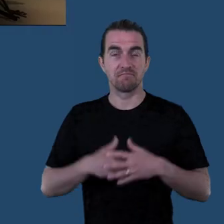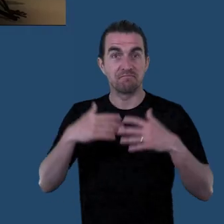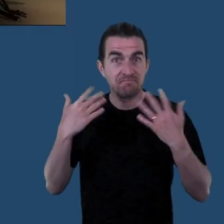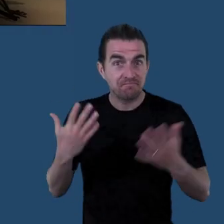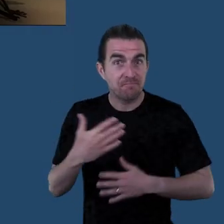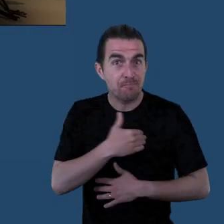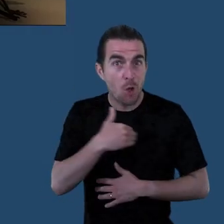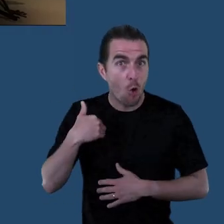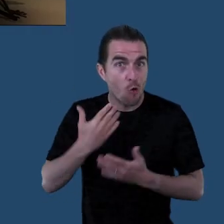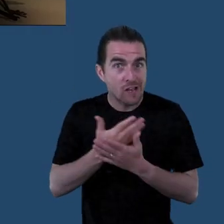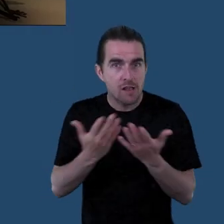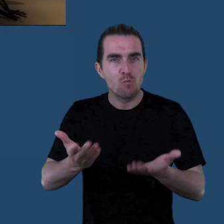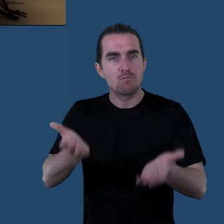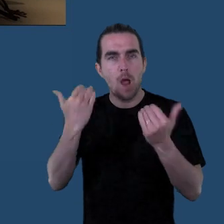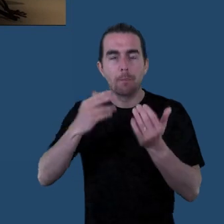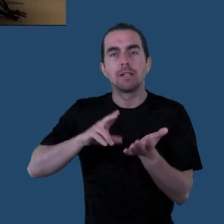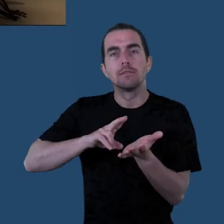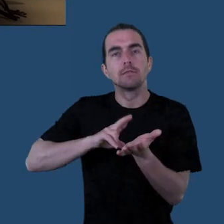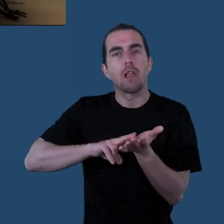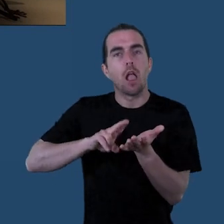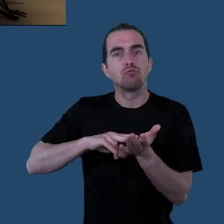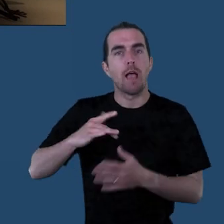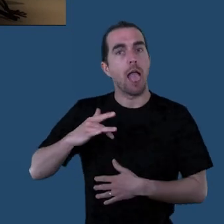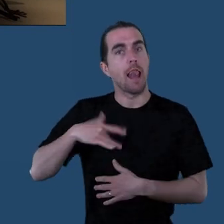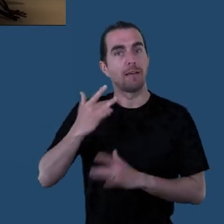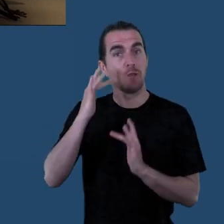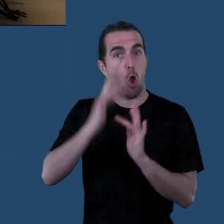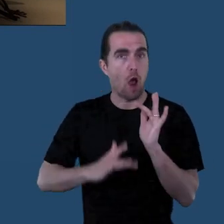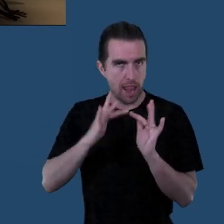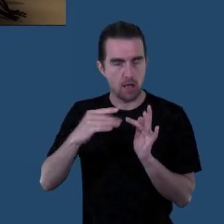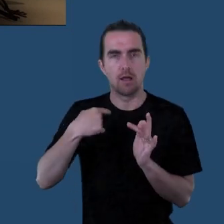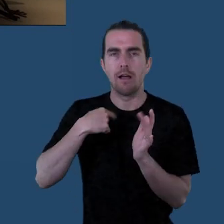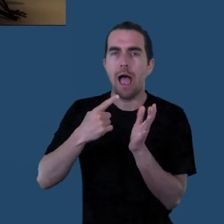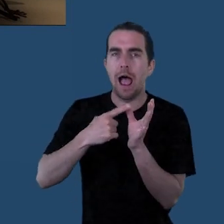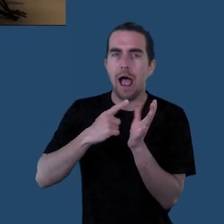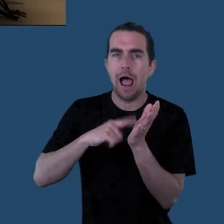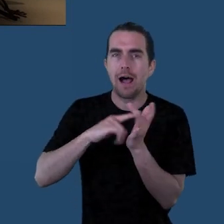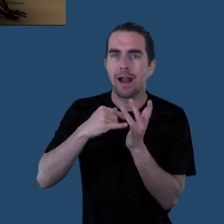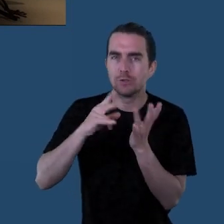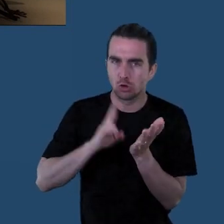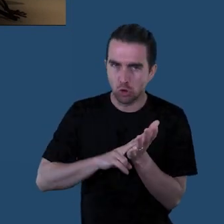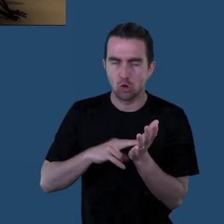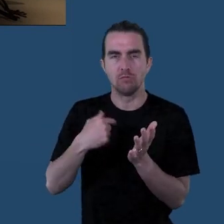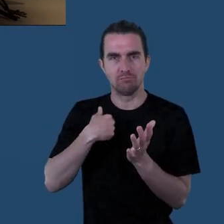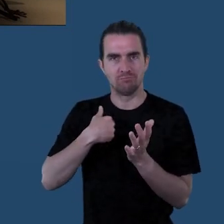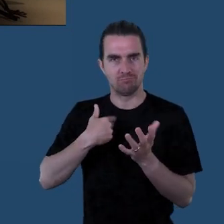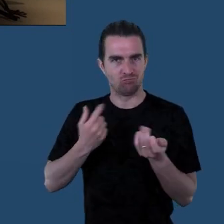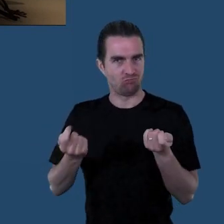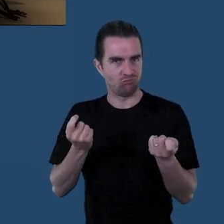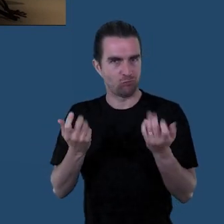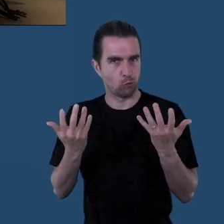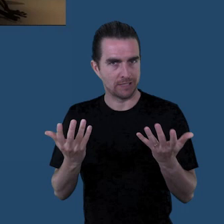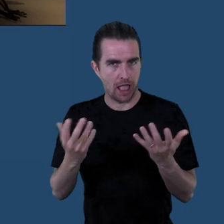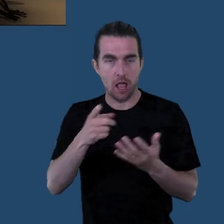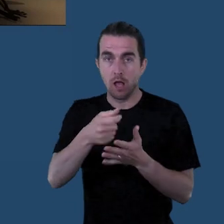Good morning, everyone! Welcome to "Nature Live Online." I'm Alison, I'm your host for today. Now, if you're a regular viewer,